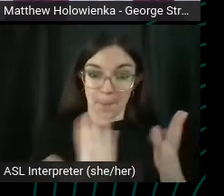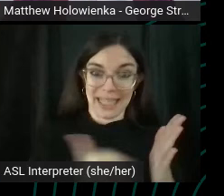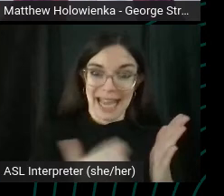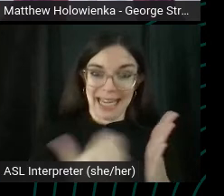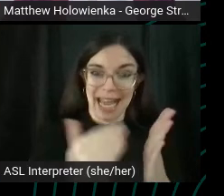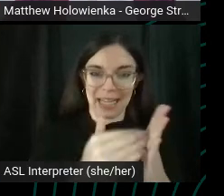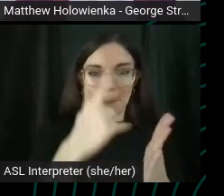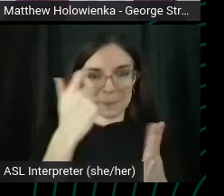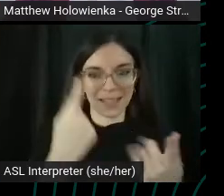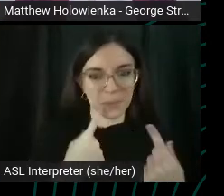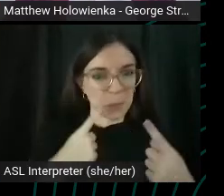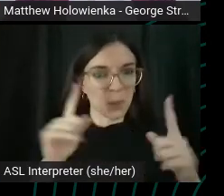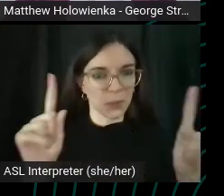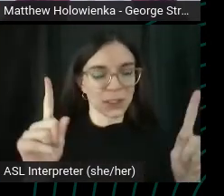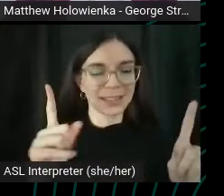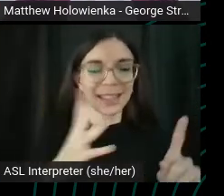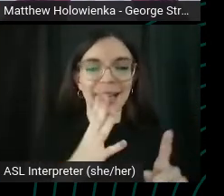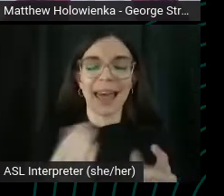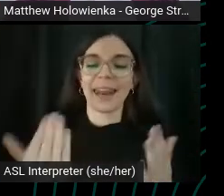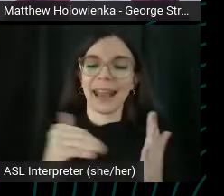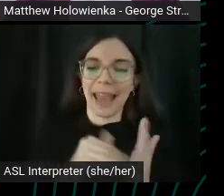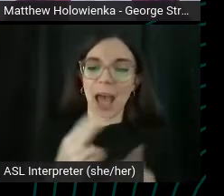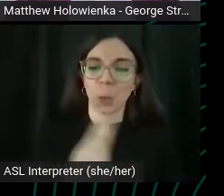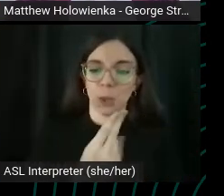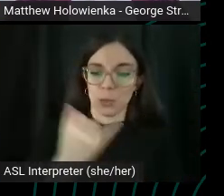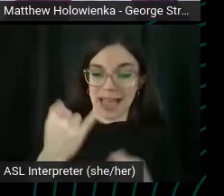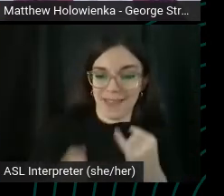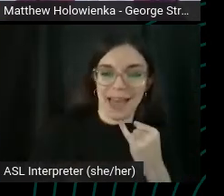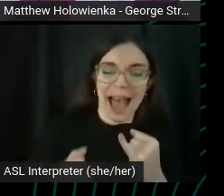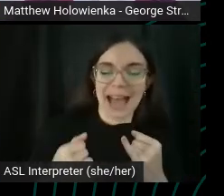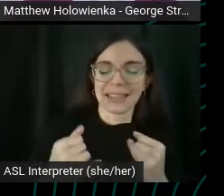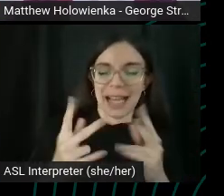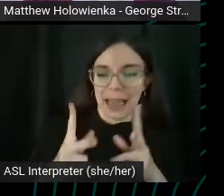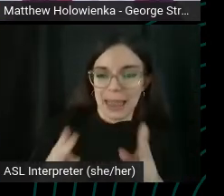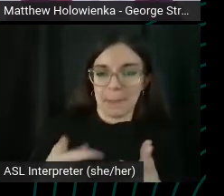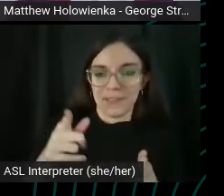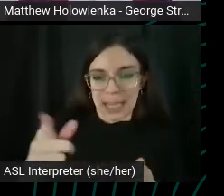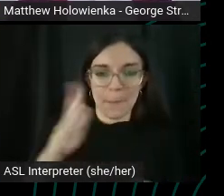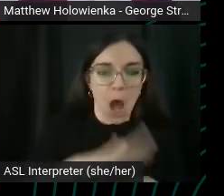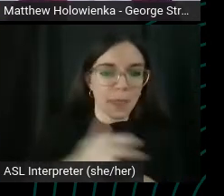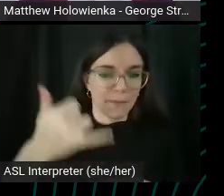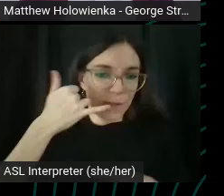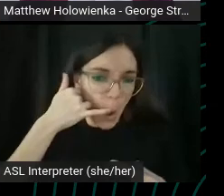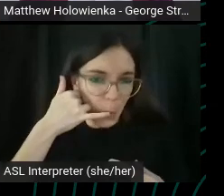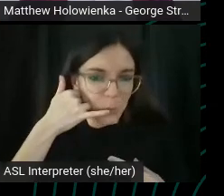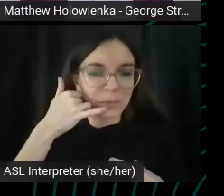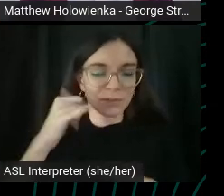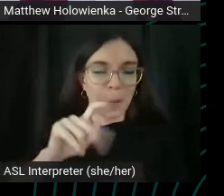The other thing I wanted to point out is that, again, we reused the final clip from the TikTok video of him on the telephone. So the video itself, it was very short,